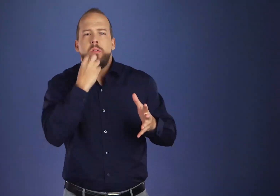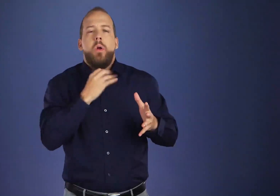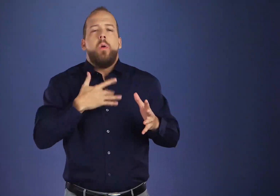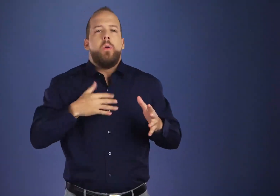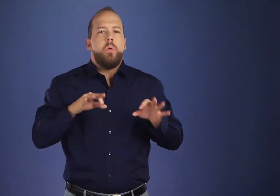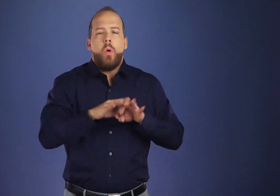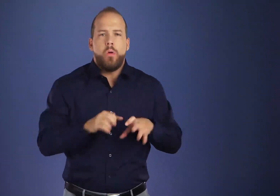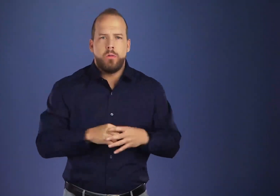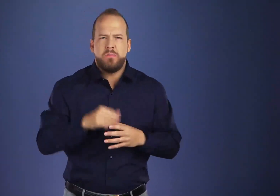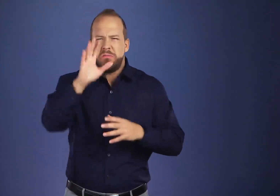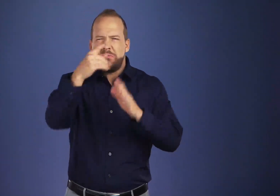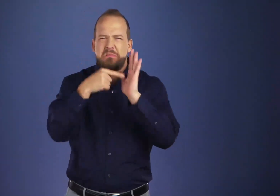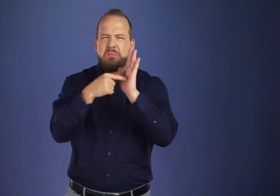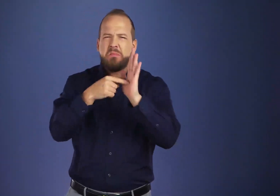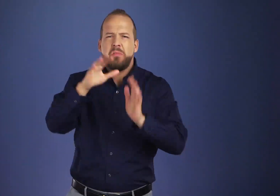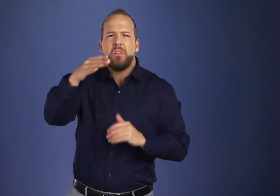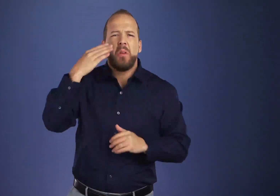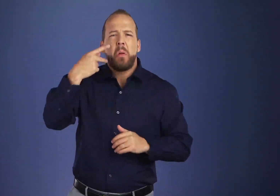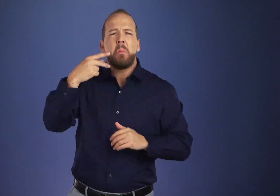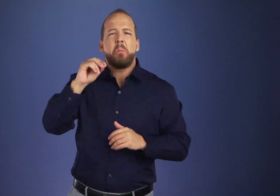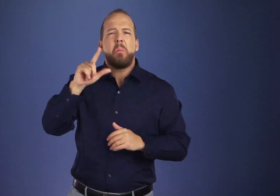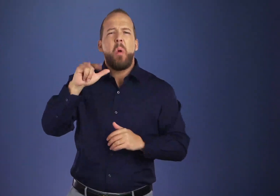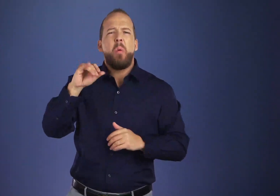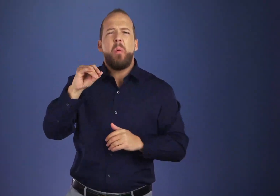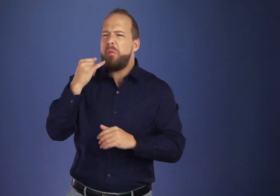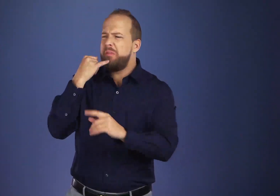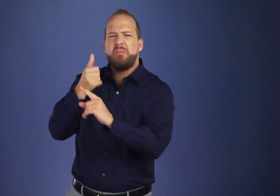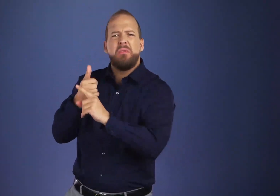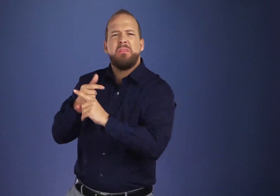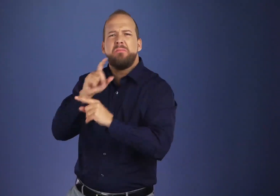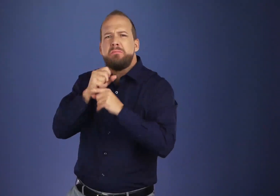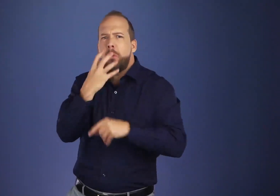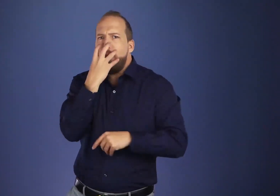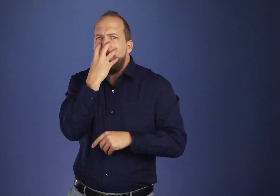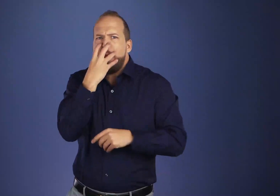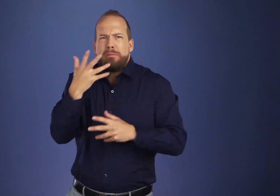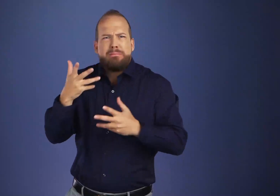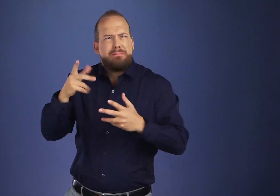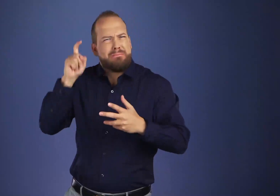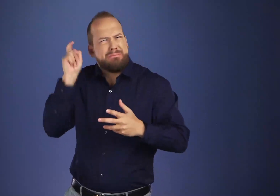who depends with complete trust upon a motor to keep the breath of life in him.